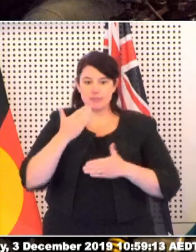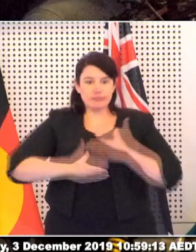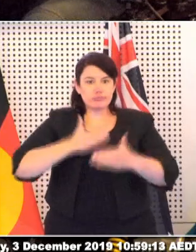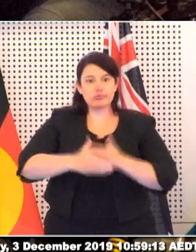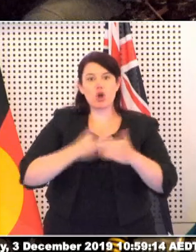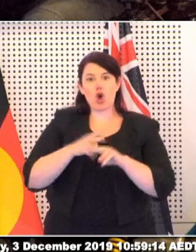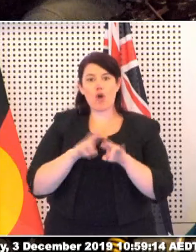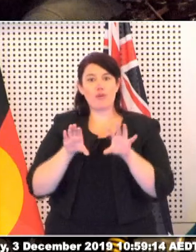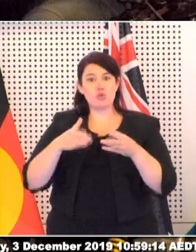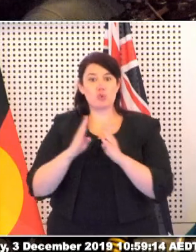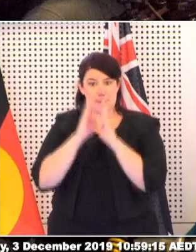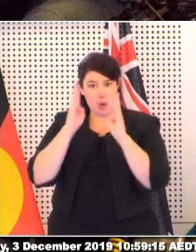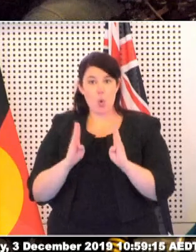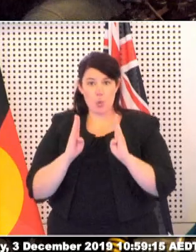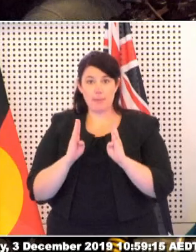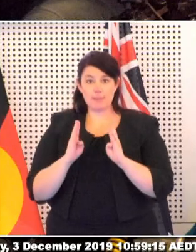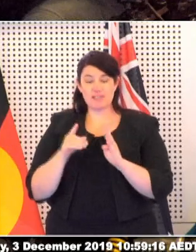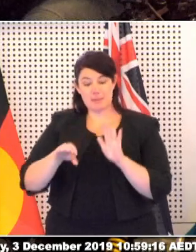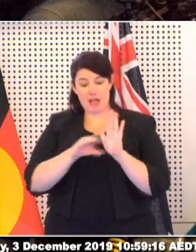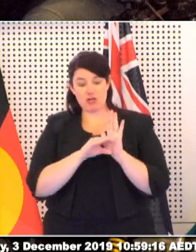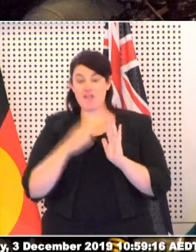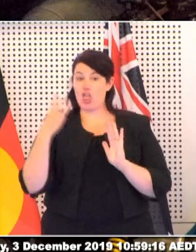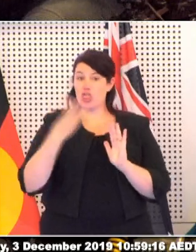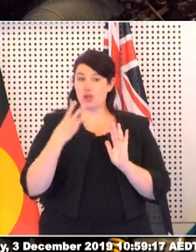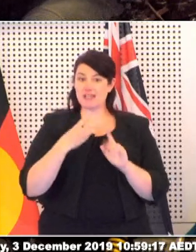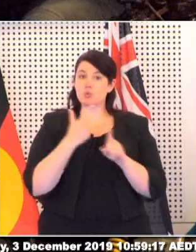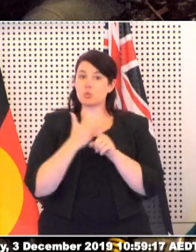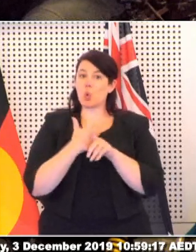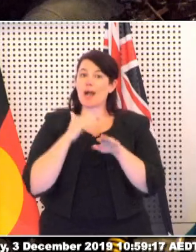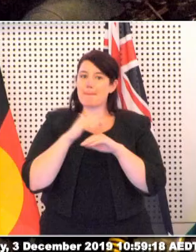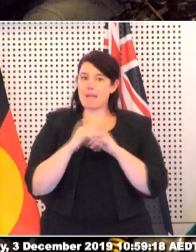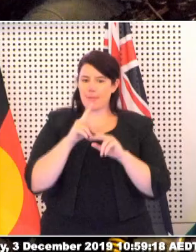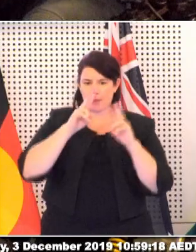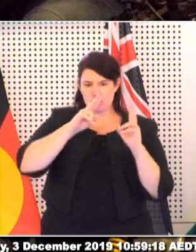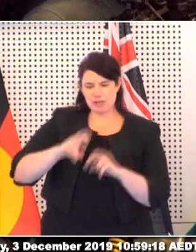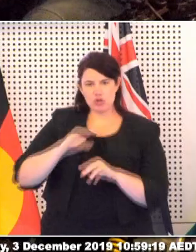And at paragraph 13 of your statement you talk about your research focusing on three